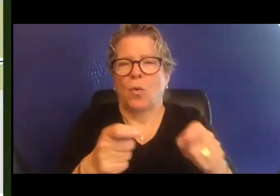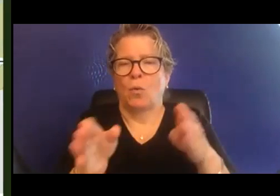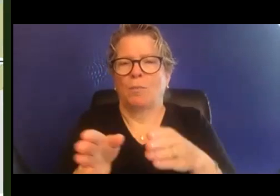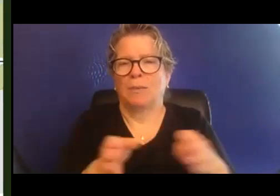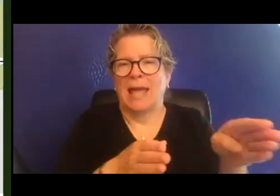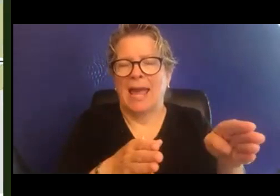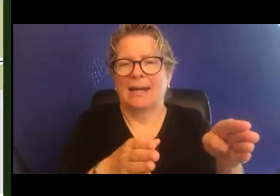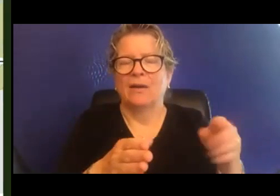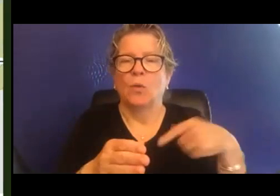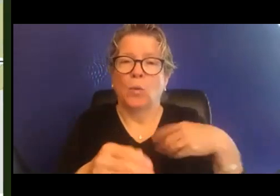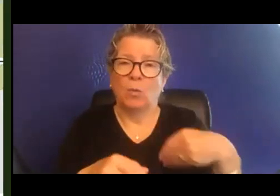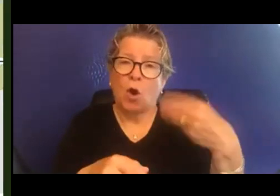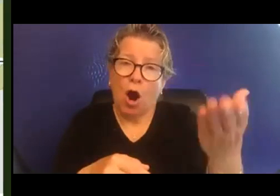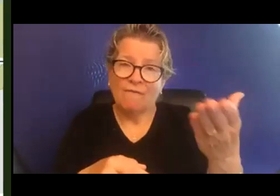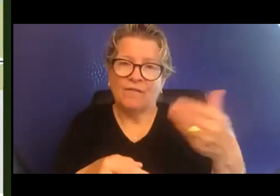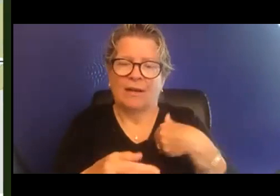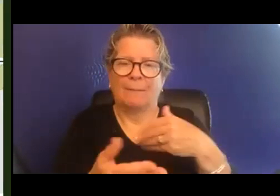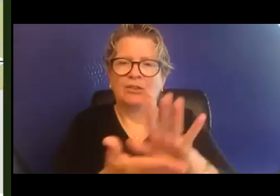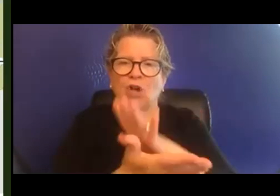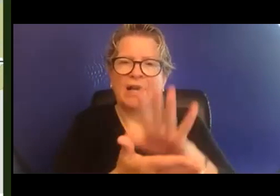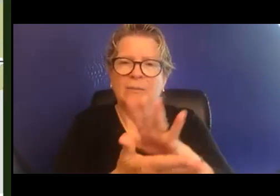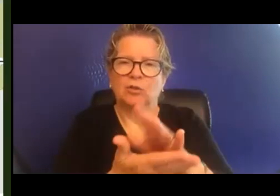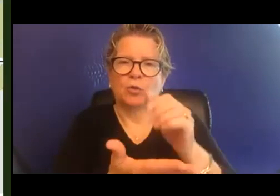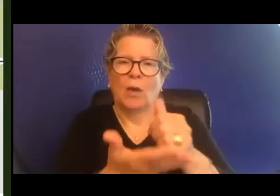we provide in our design documents, but the sequences of